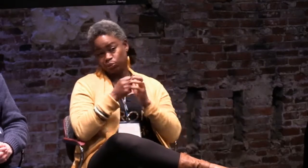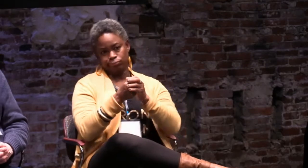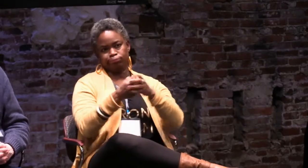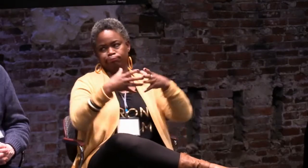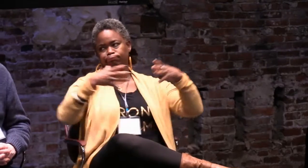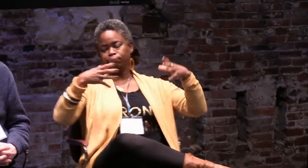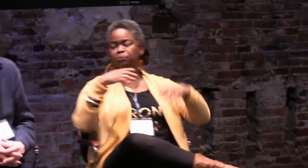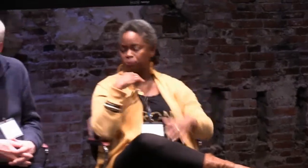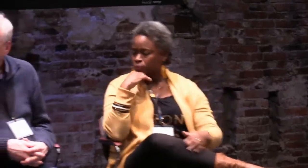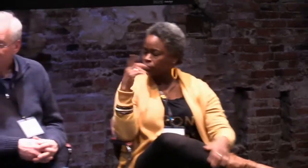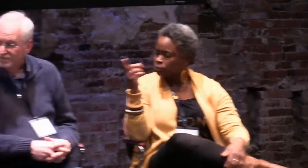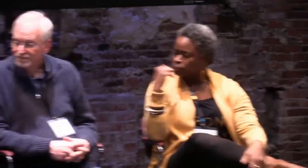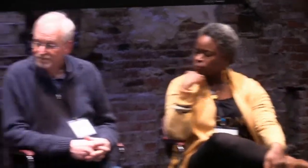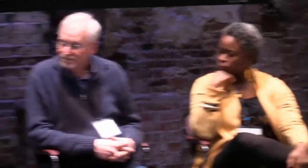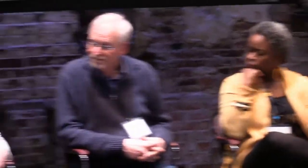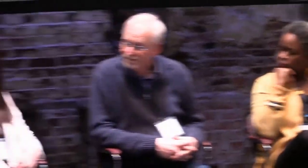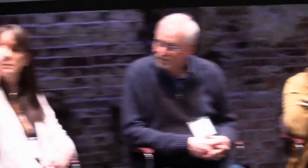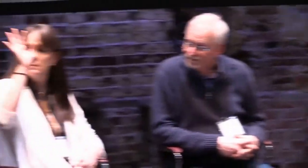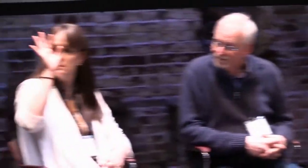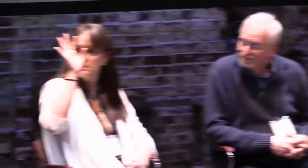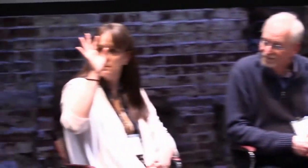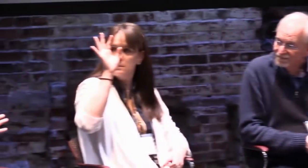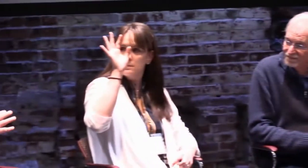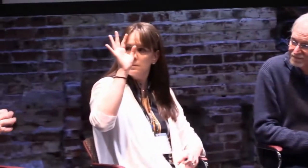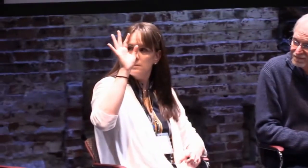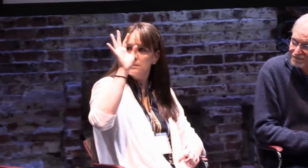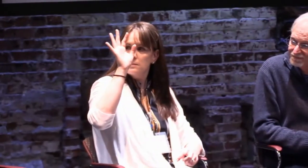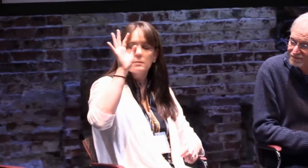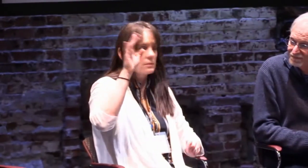That's so key, and that will help with the growth that will speak to the gap.